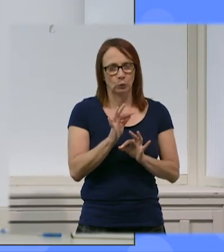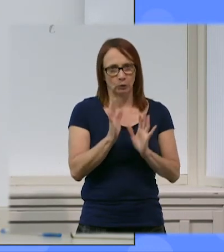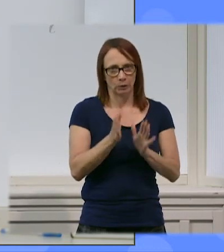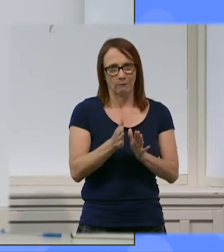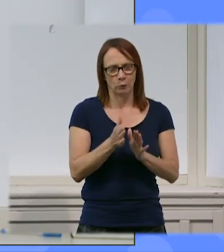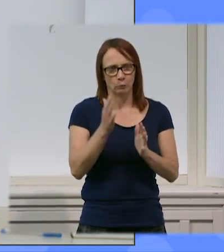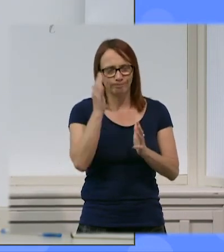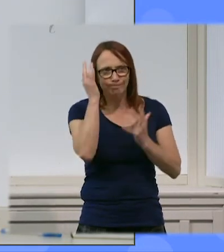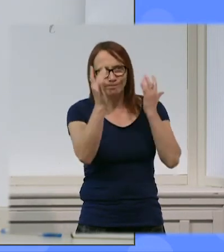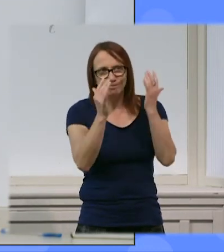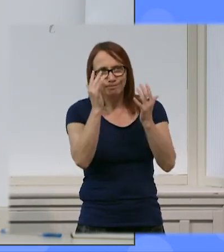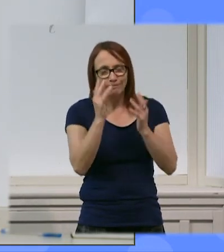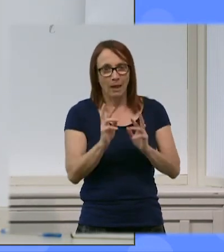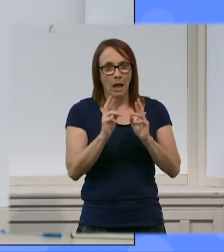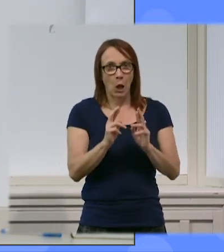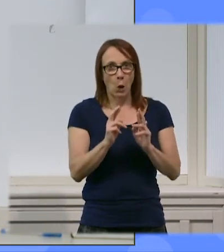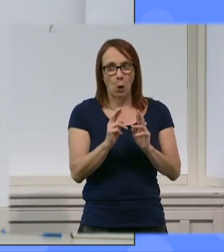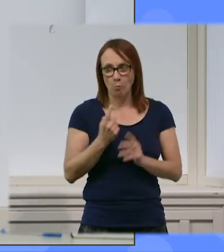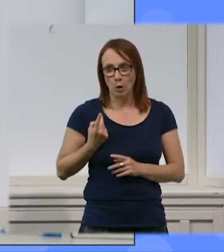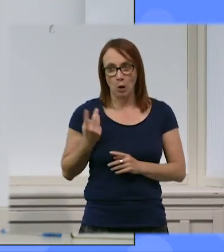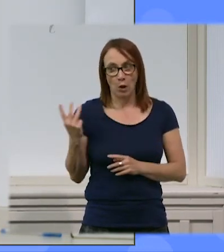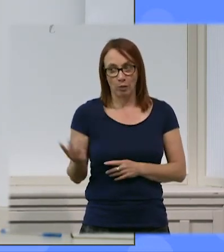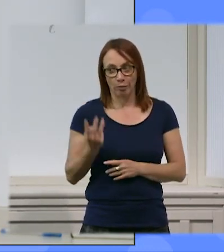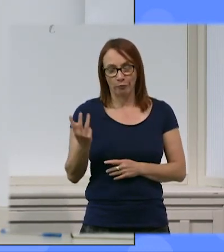their pitches will give you some food for thought to help you consider